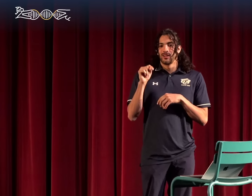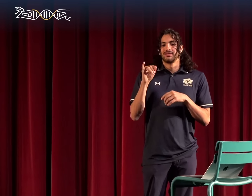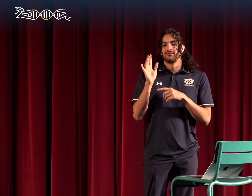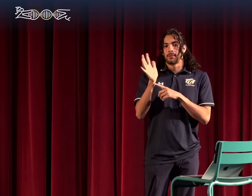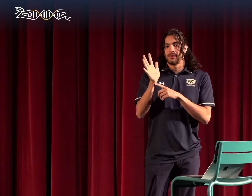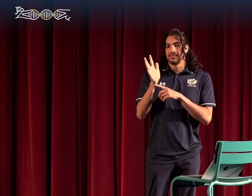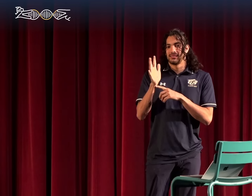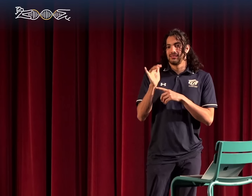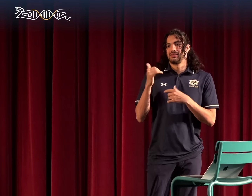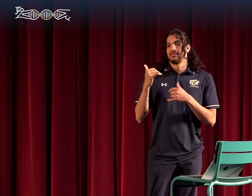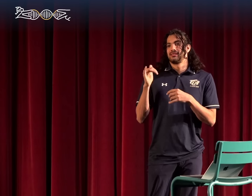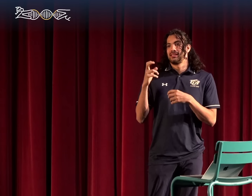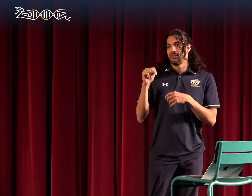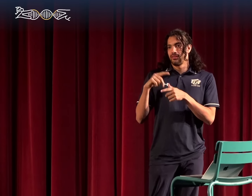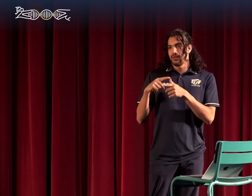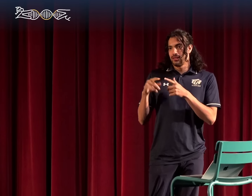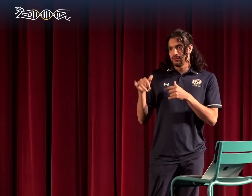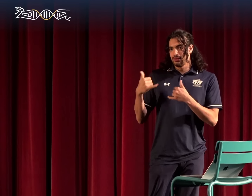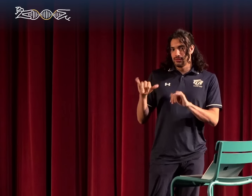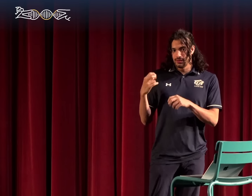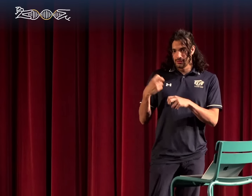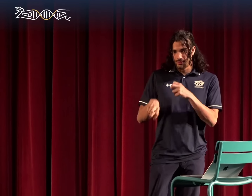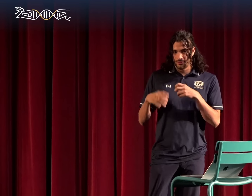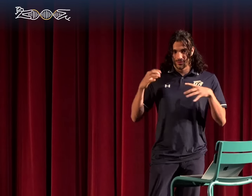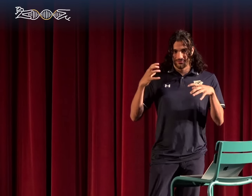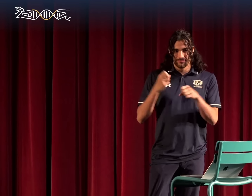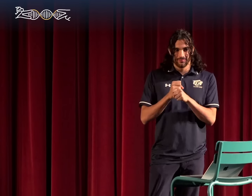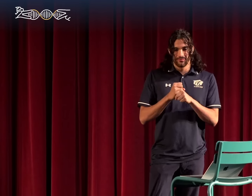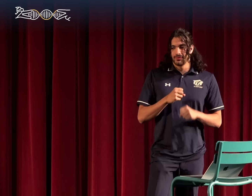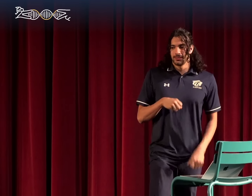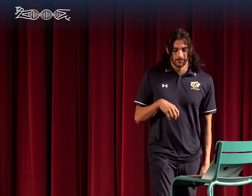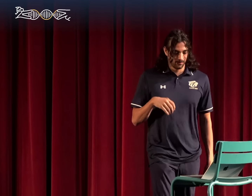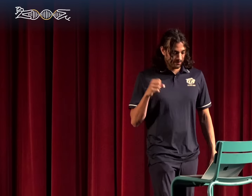We had five minutes at Georgetown that was tough.